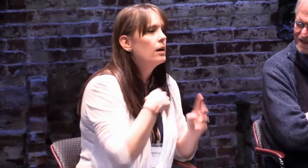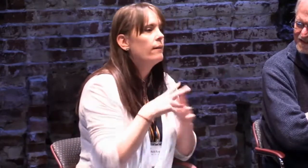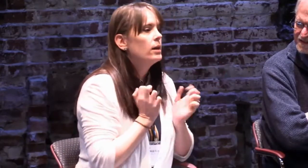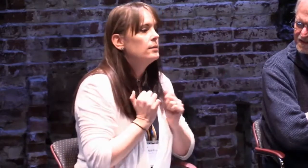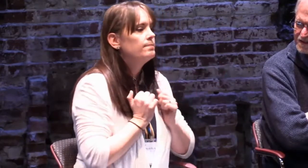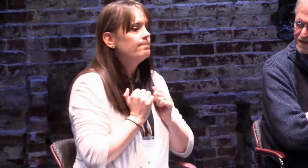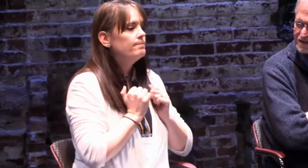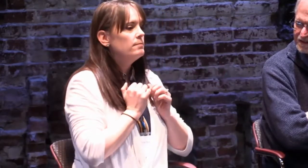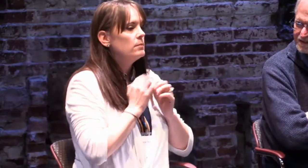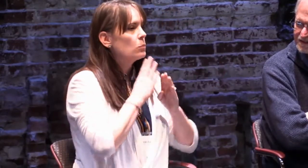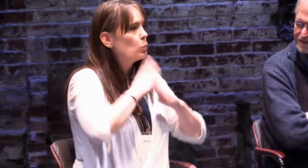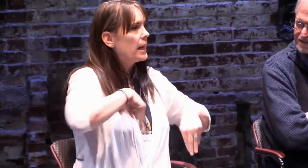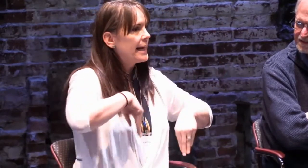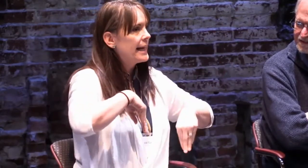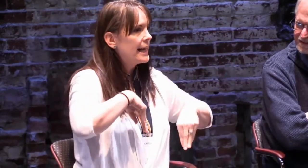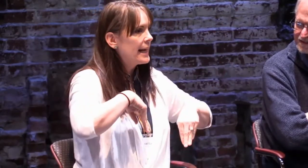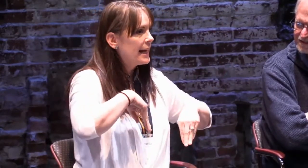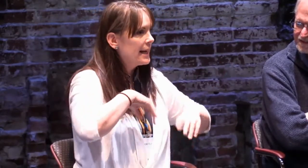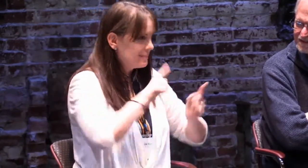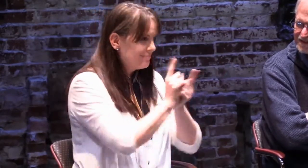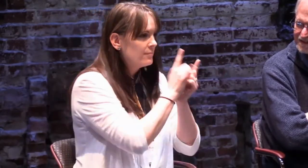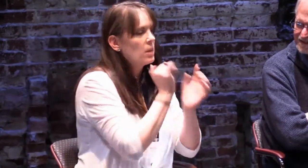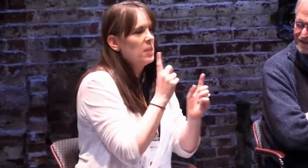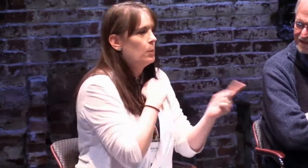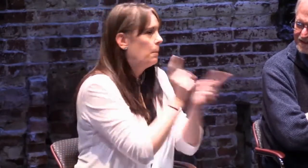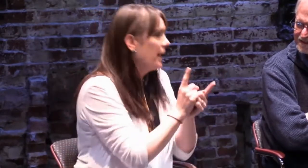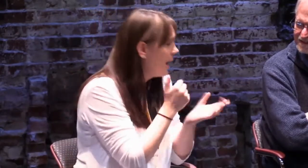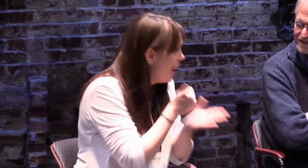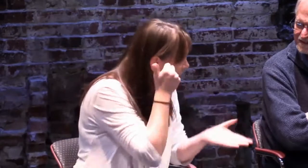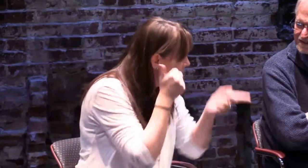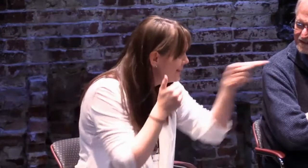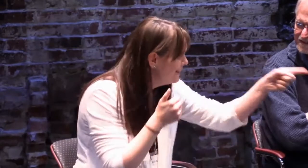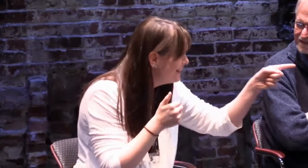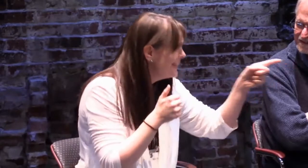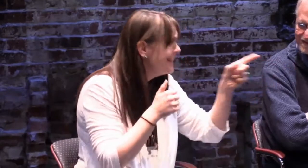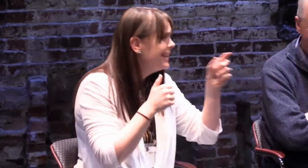I went to the Deaf West Theatre program concerned,